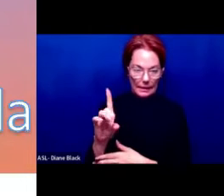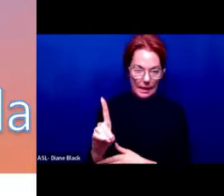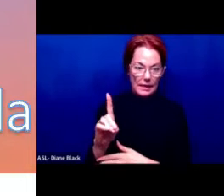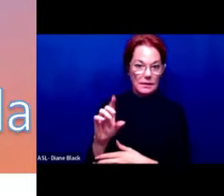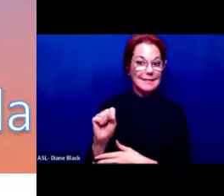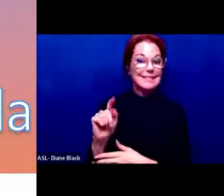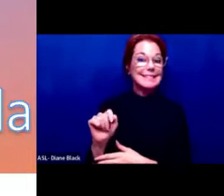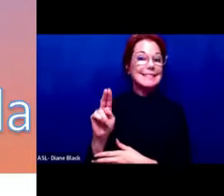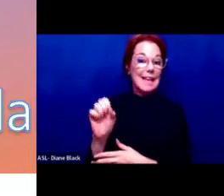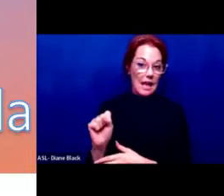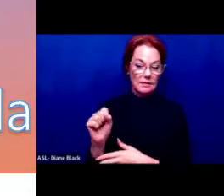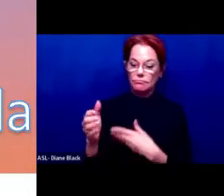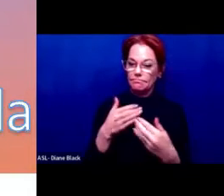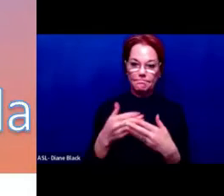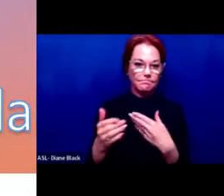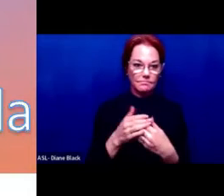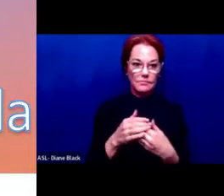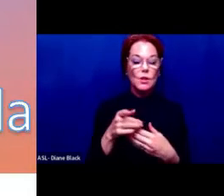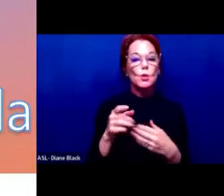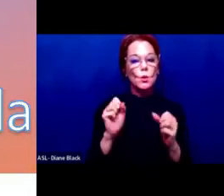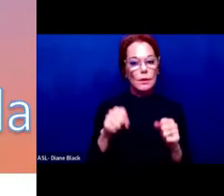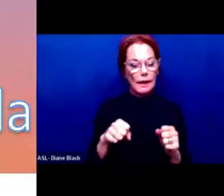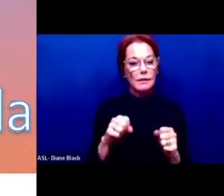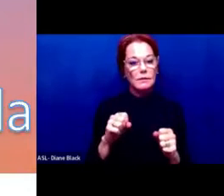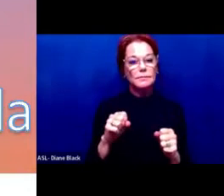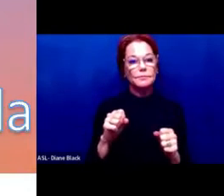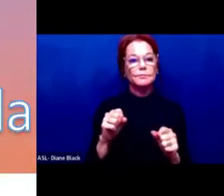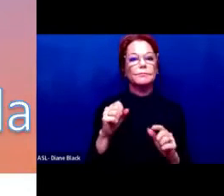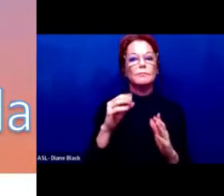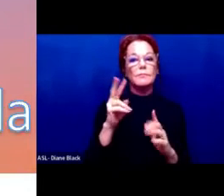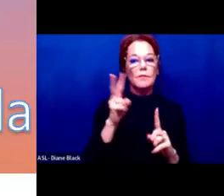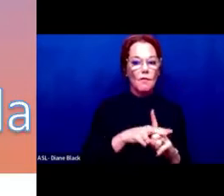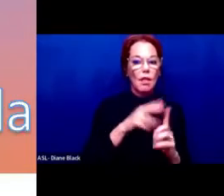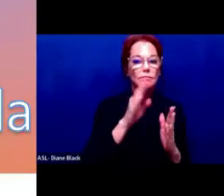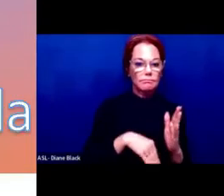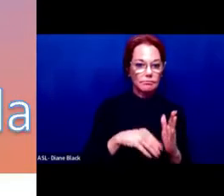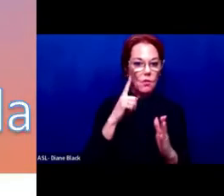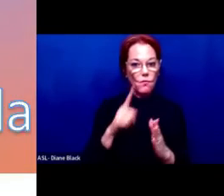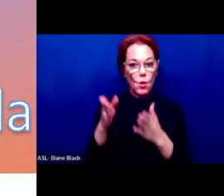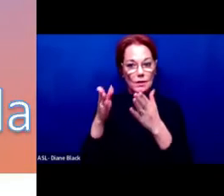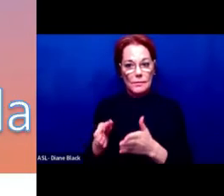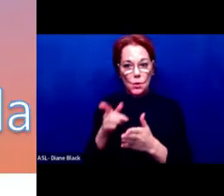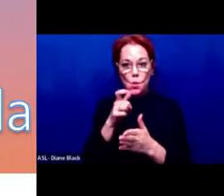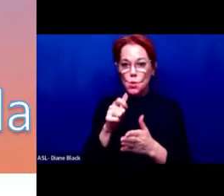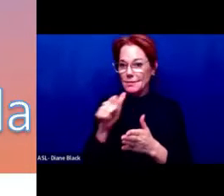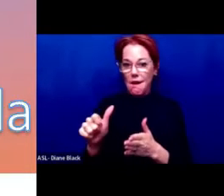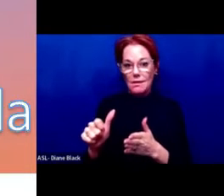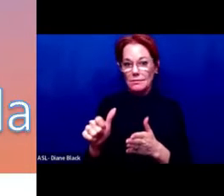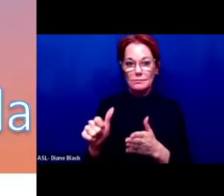little bit. Because you can claim for individuals who may not be eligible for Medicaid because you don't know when you're working with them, whether they're eligible for